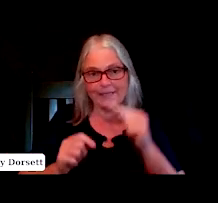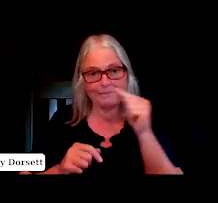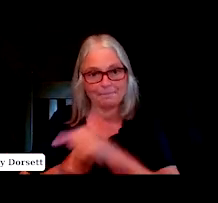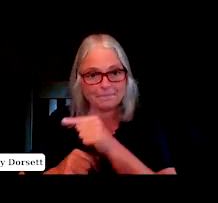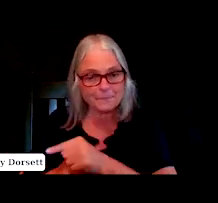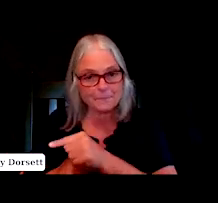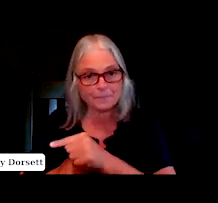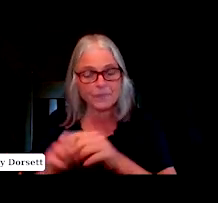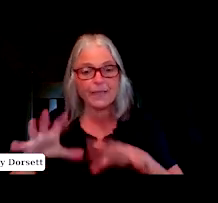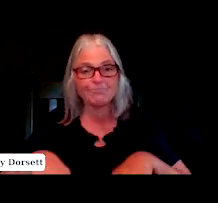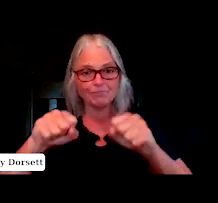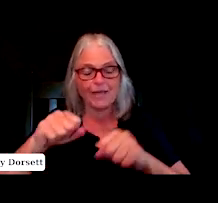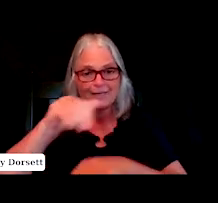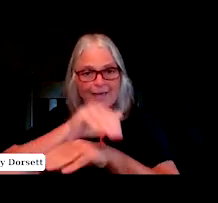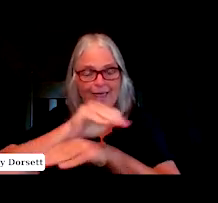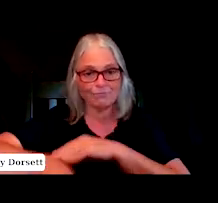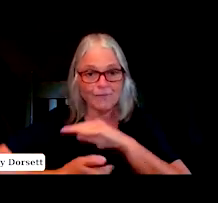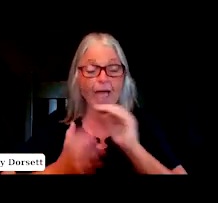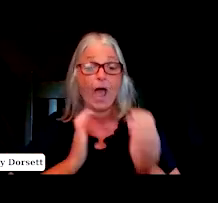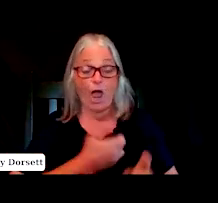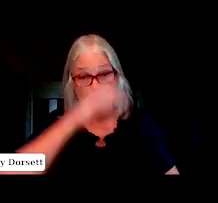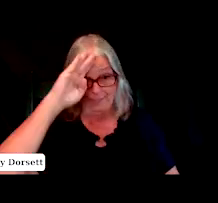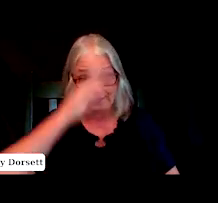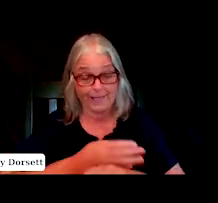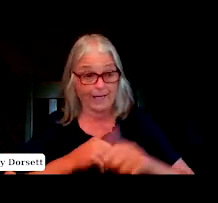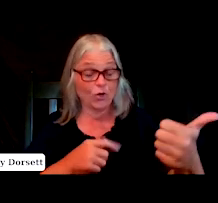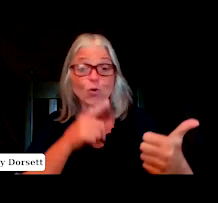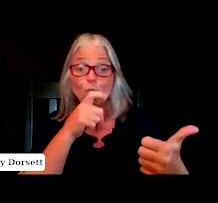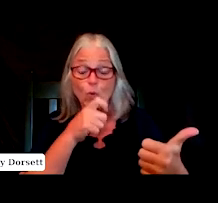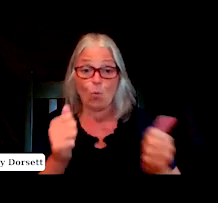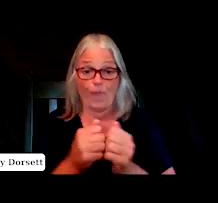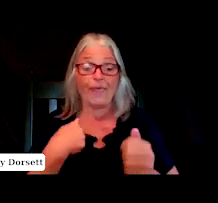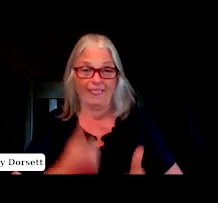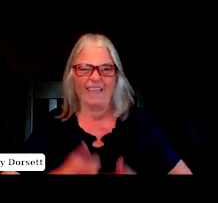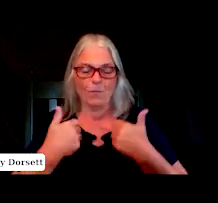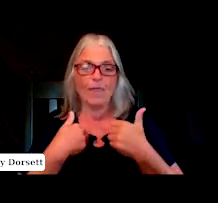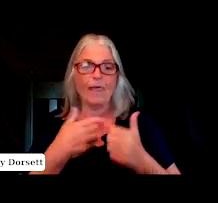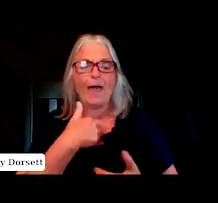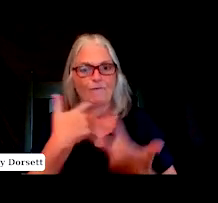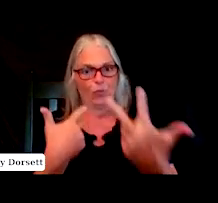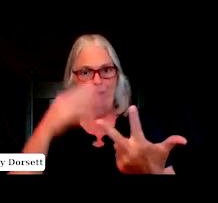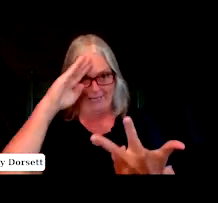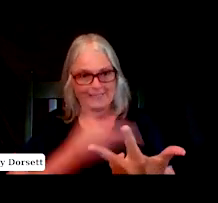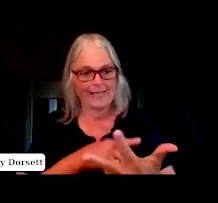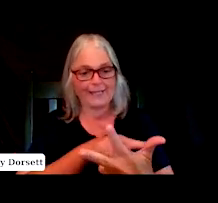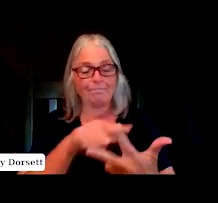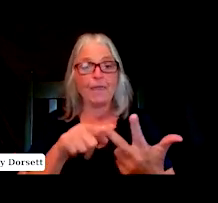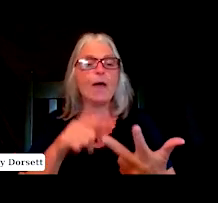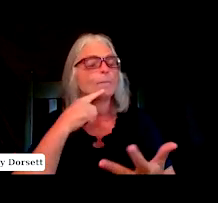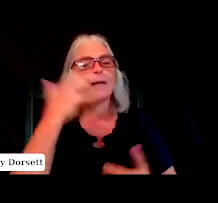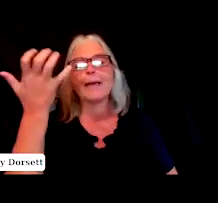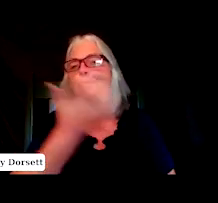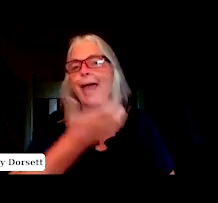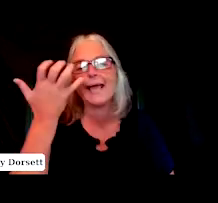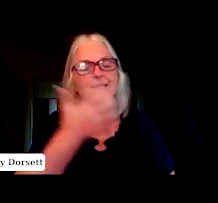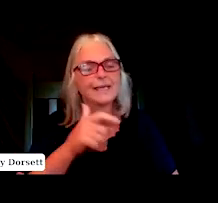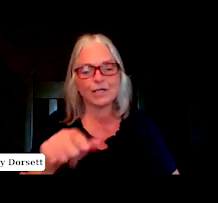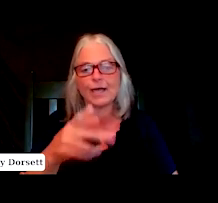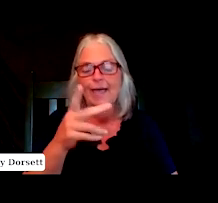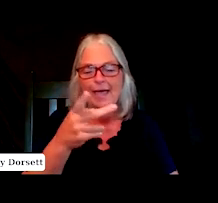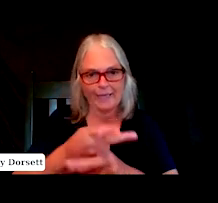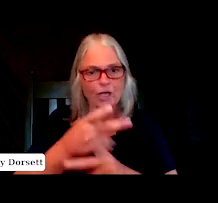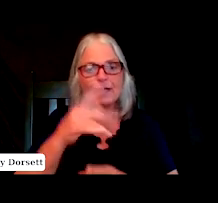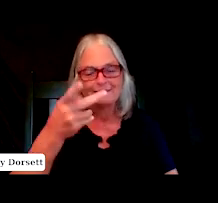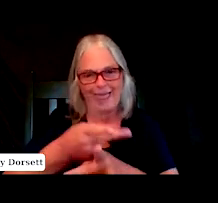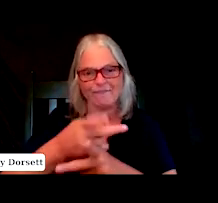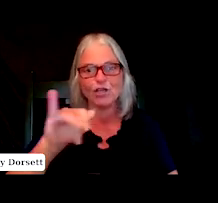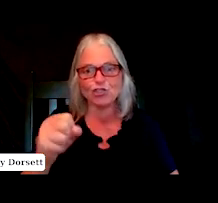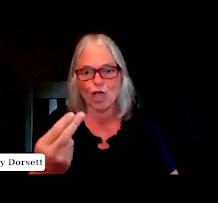Fills in night shifts, and our son, our other son, who lives with us. We have 3 sons, and they have been amazing. And Josh's care journey. And we are.